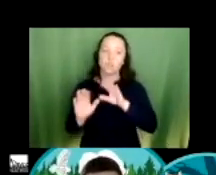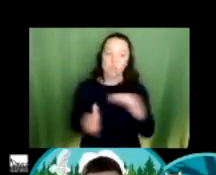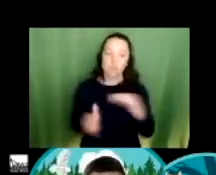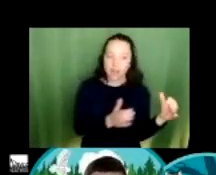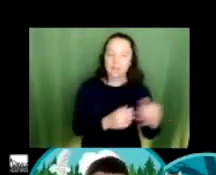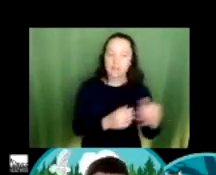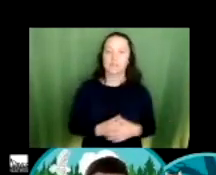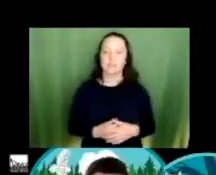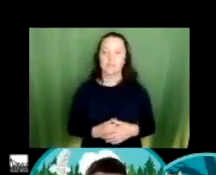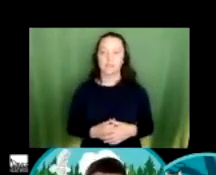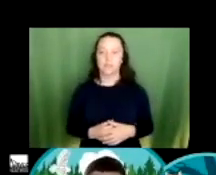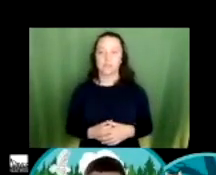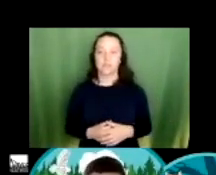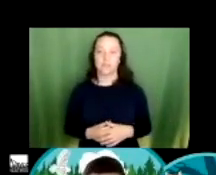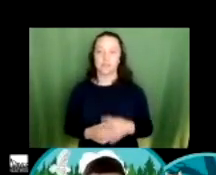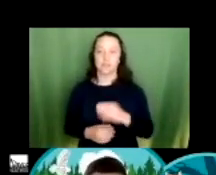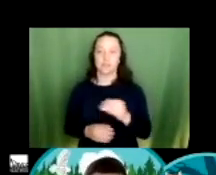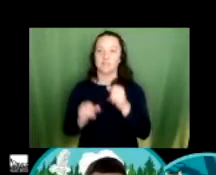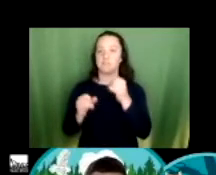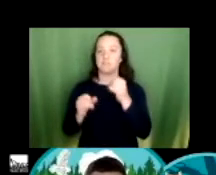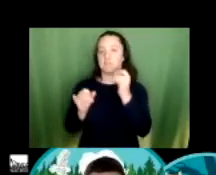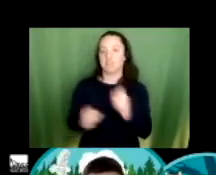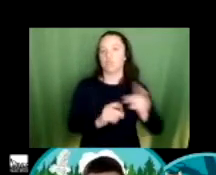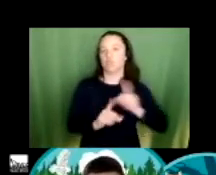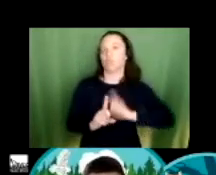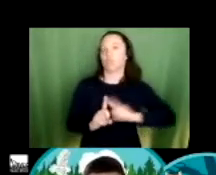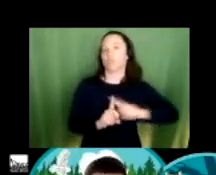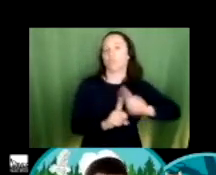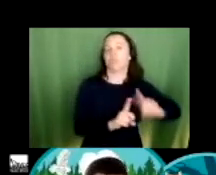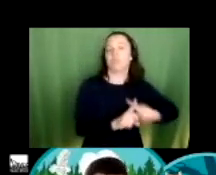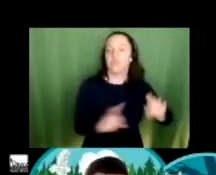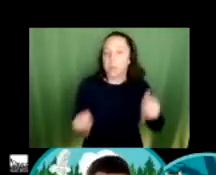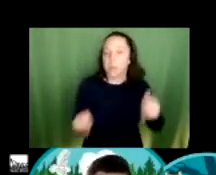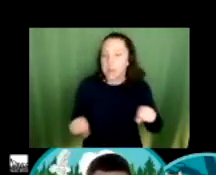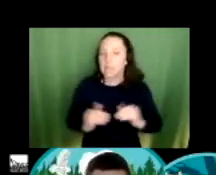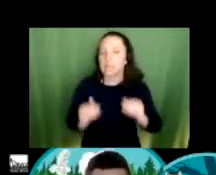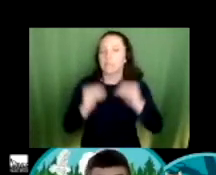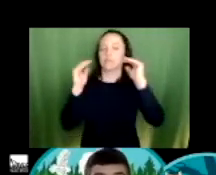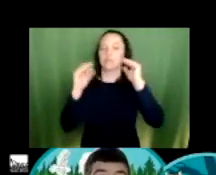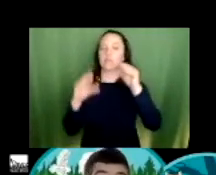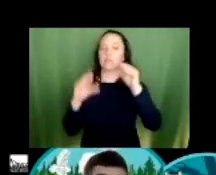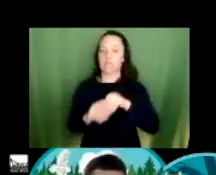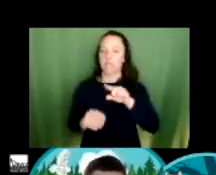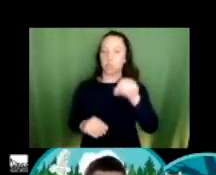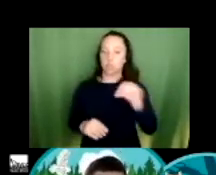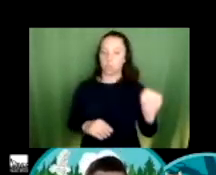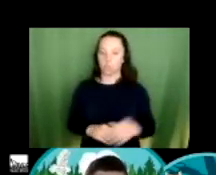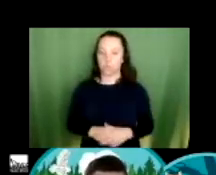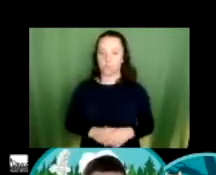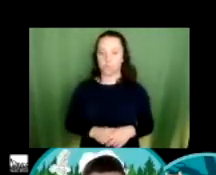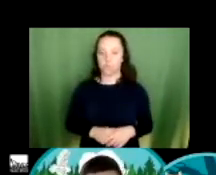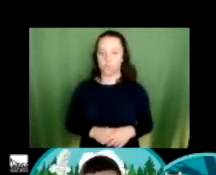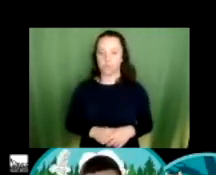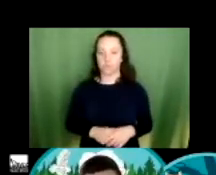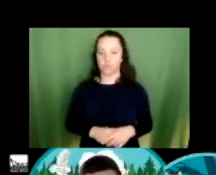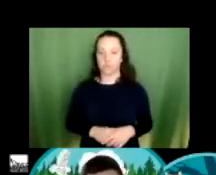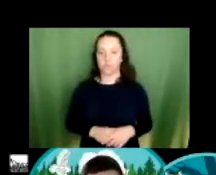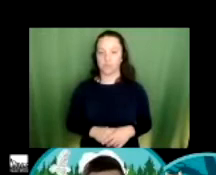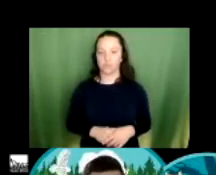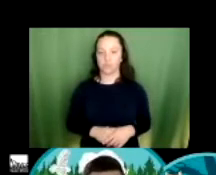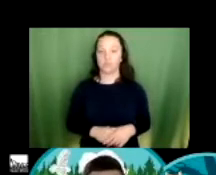to individuals of all abilities within the zoo. It is an educational framework that guides